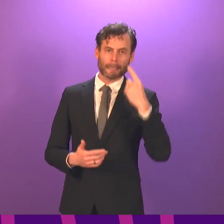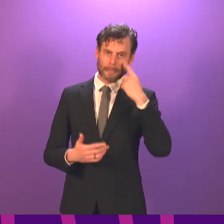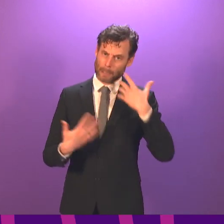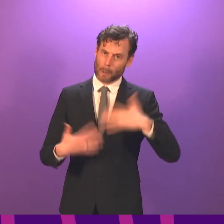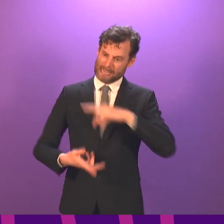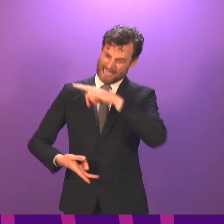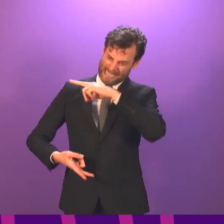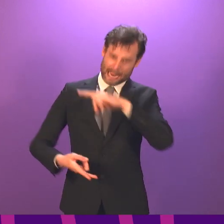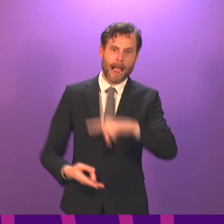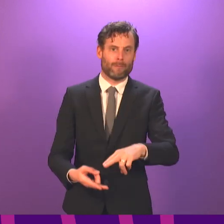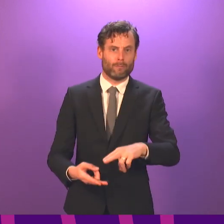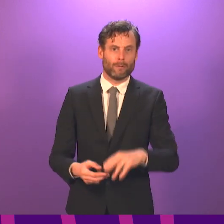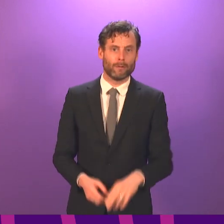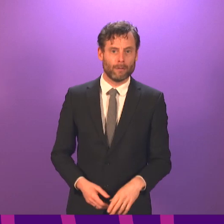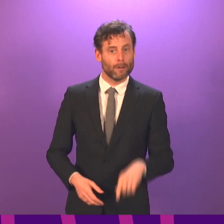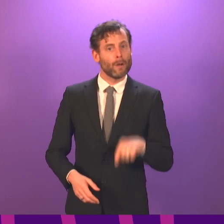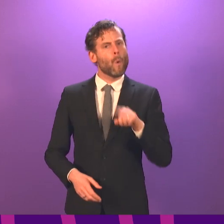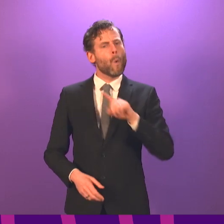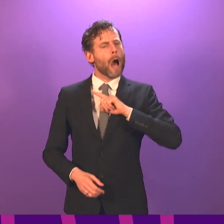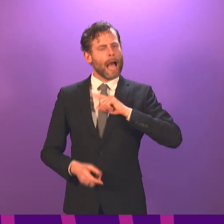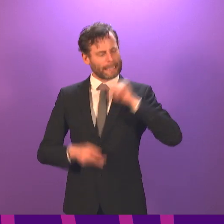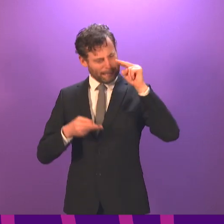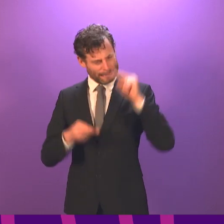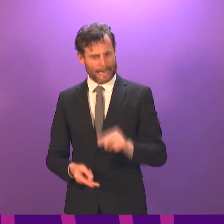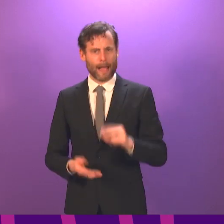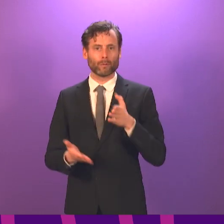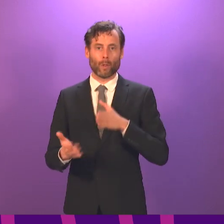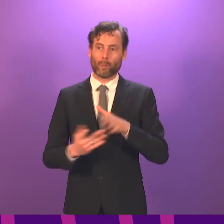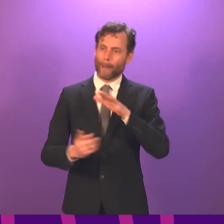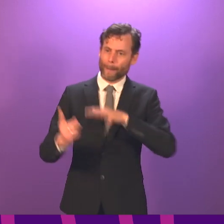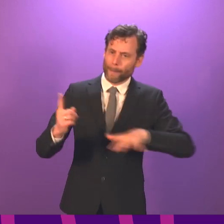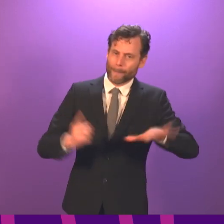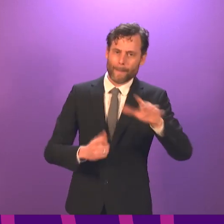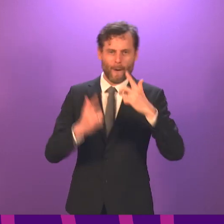The sacrifices that everyone is making are undoubtedly having an impact. Collectively,